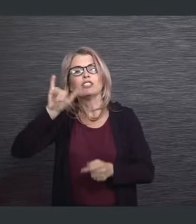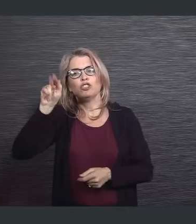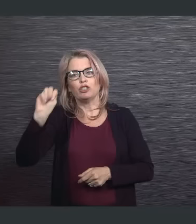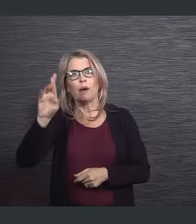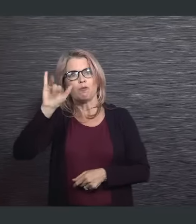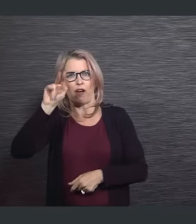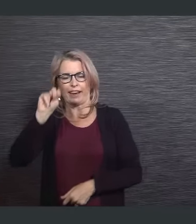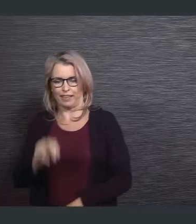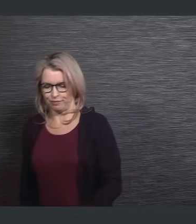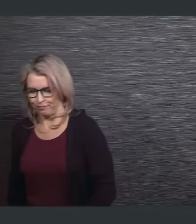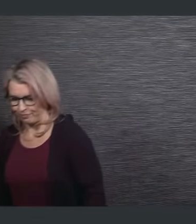[VIDEO PLAYBACK]